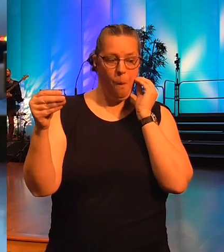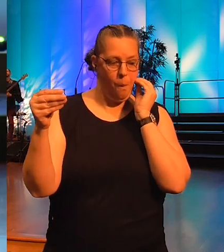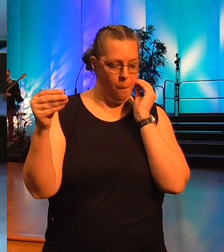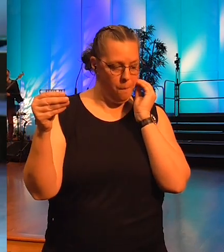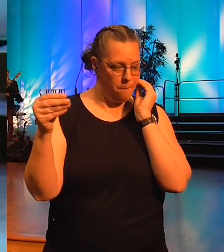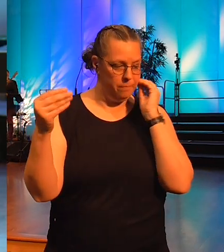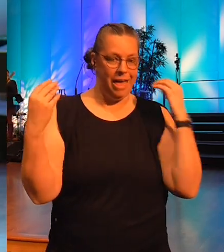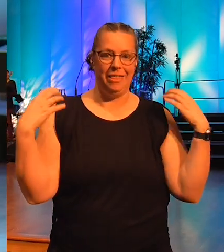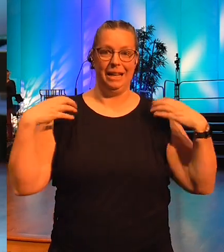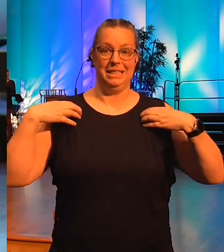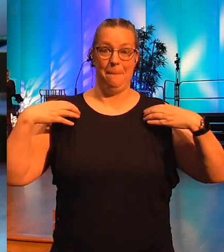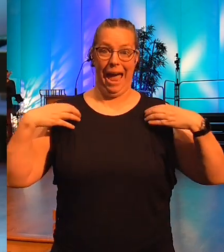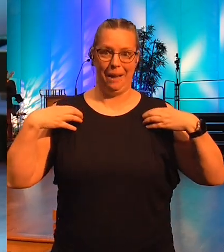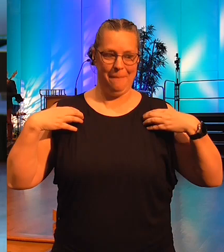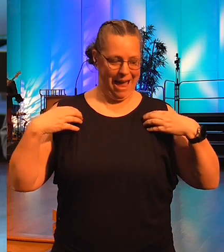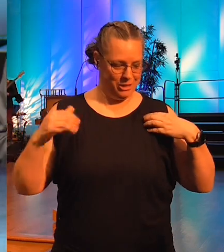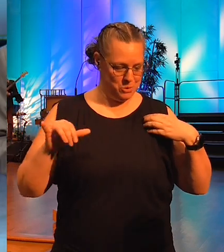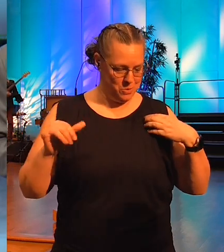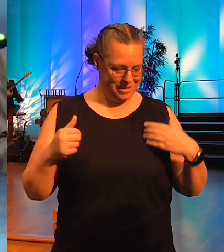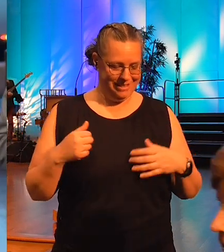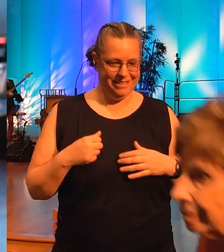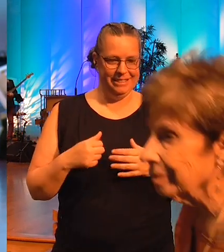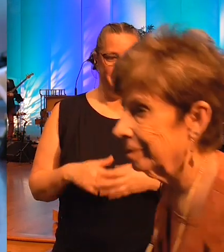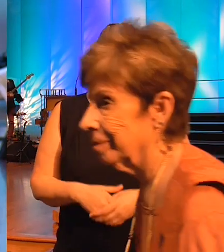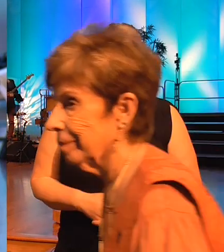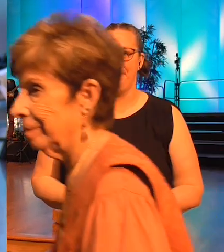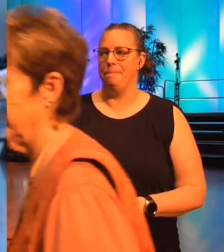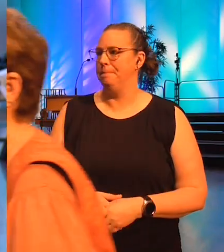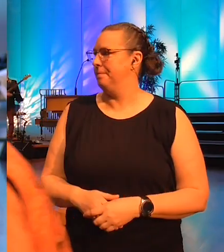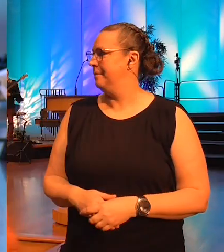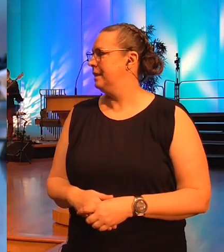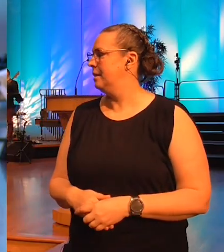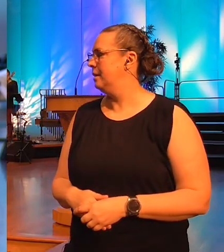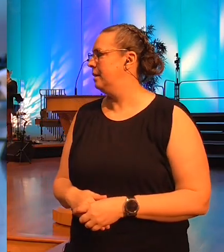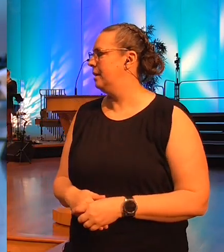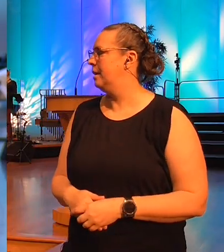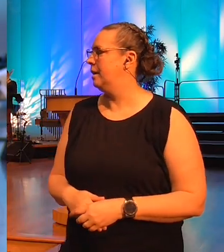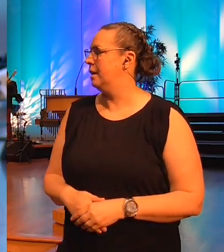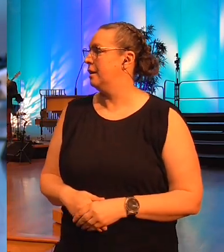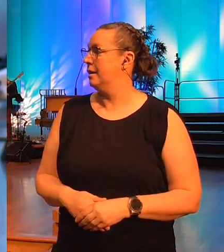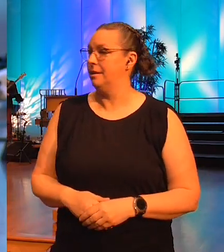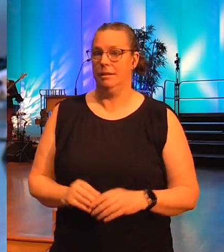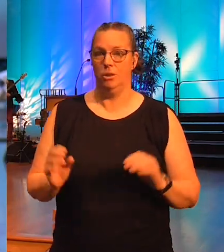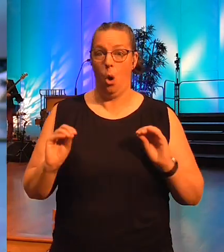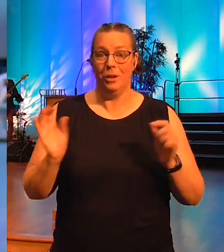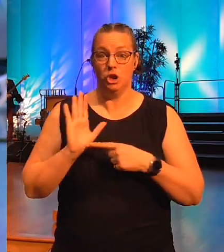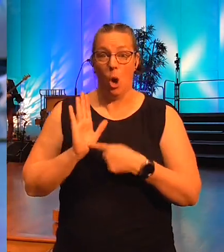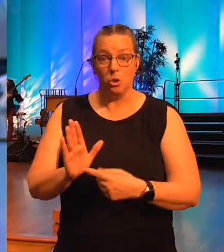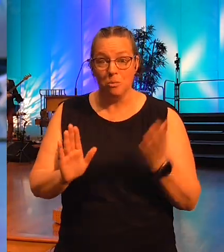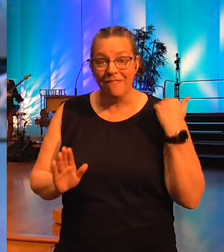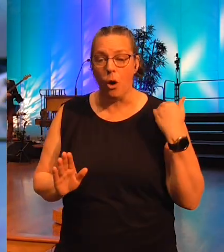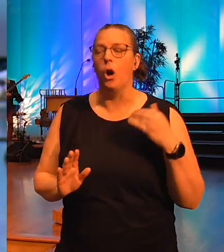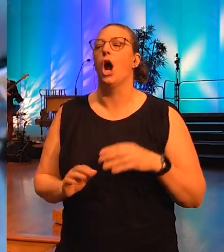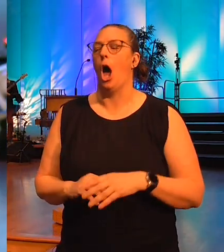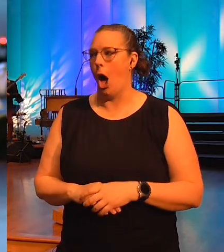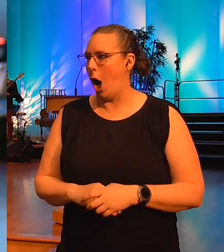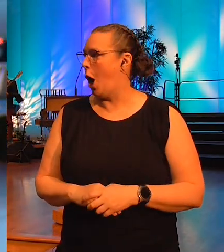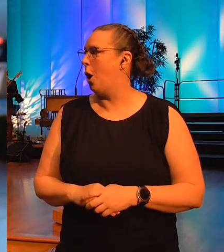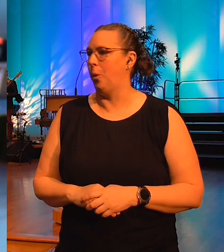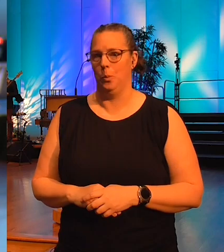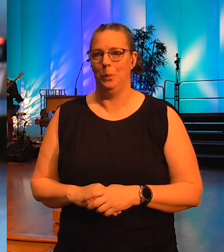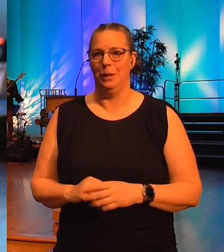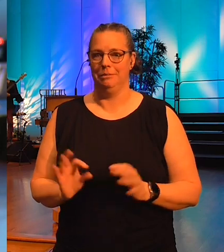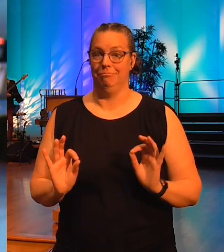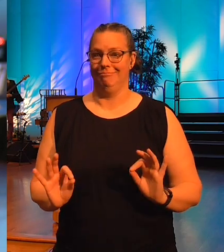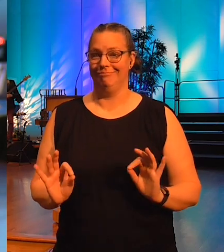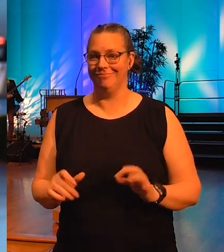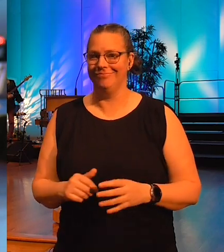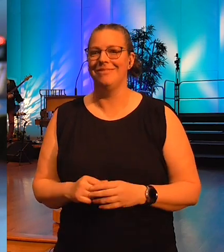backpack no one's ever showed you that have they it's very convenient so please stop by and pick